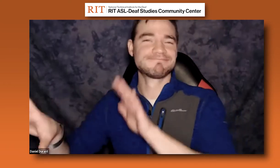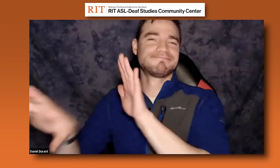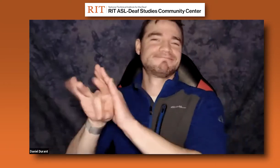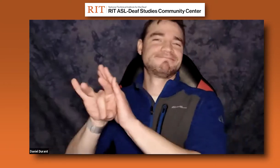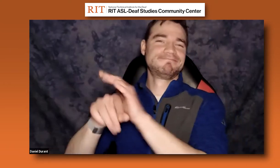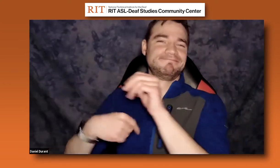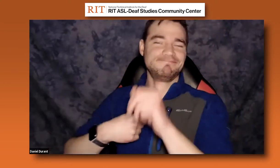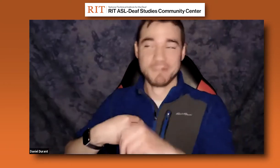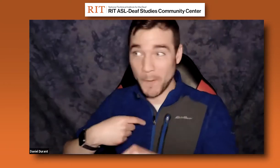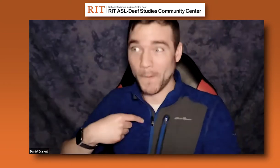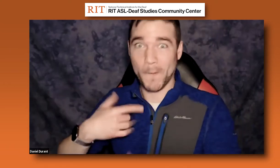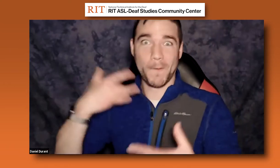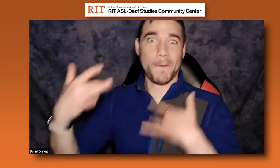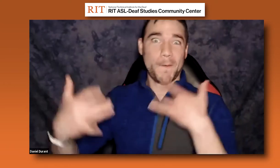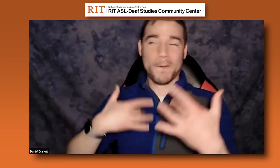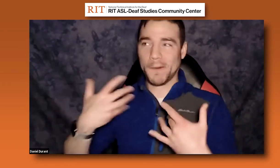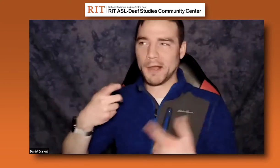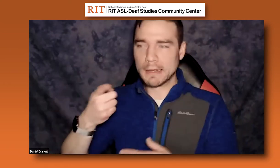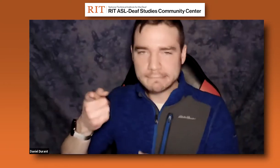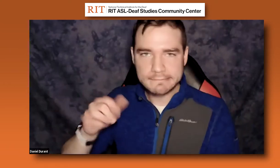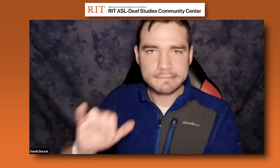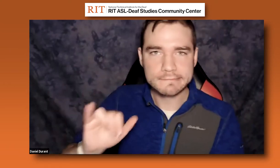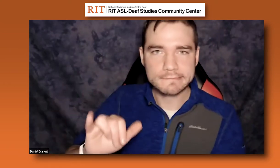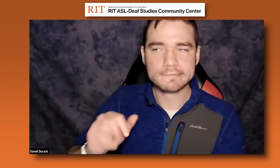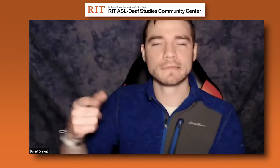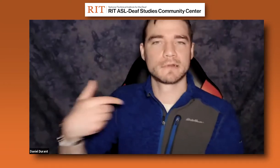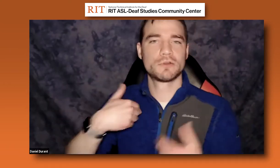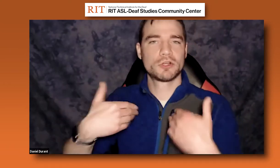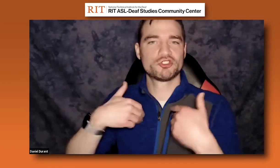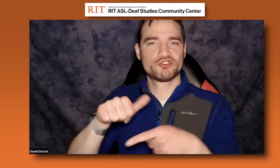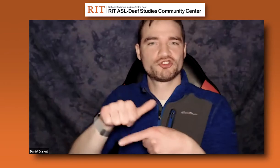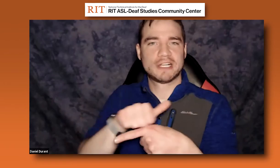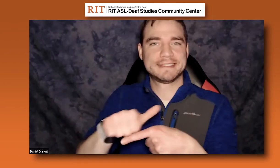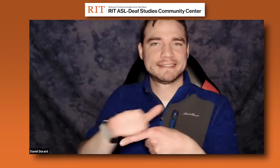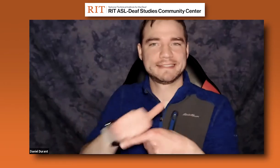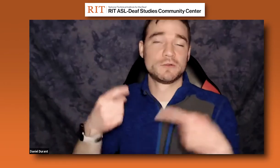and they liked what I showed them and they picked me.